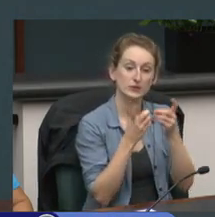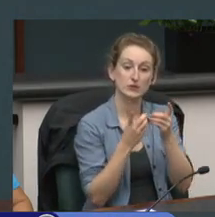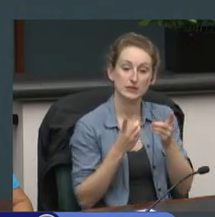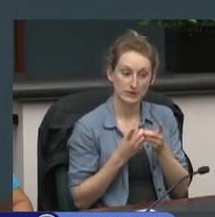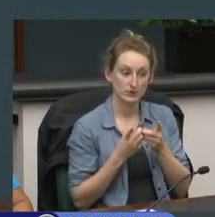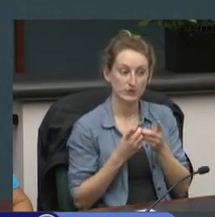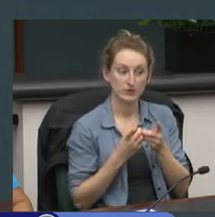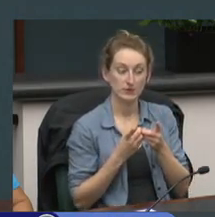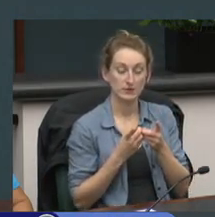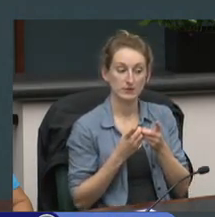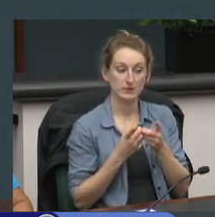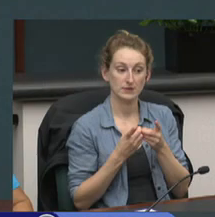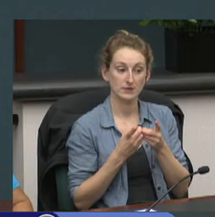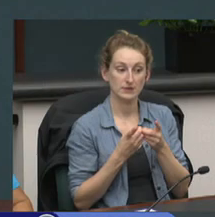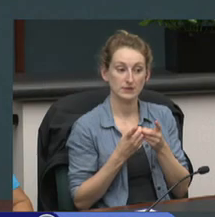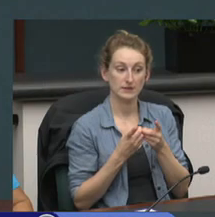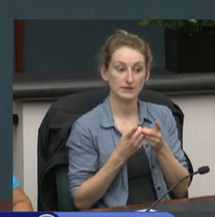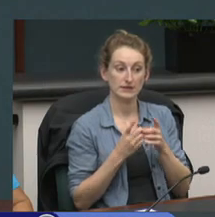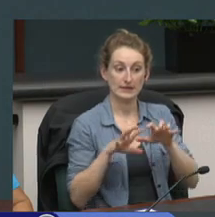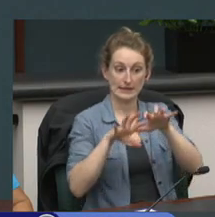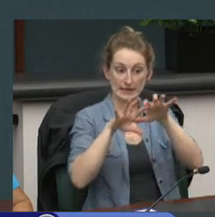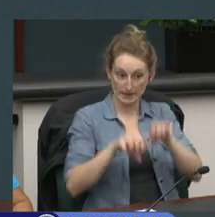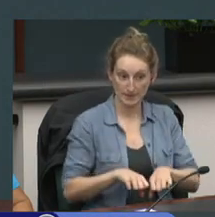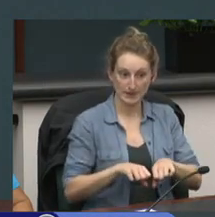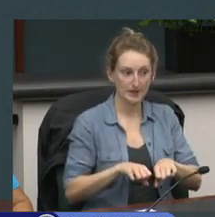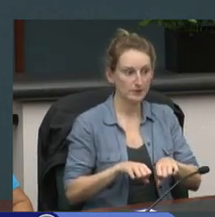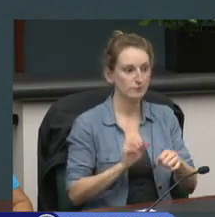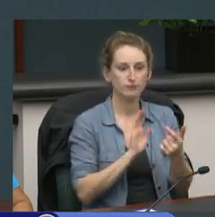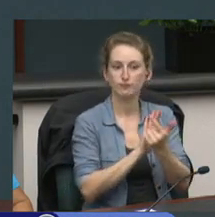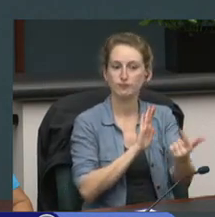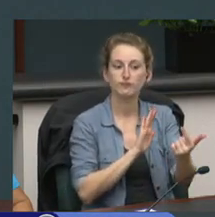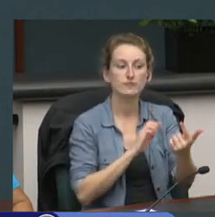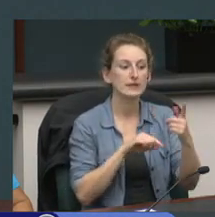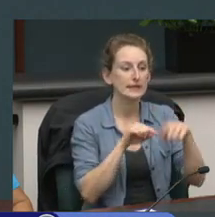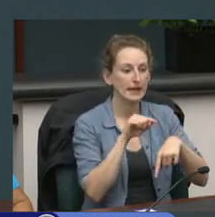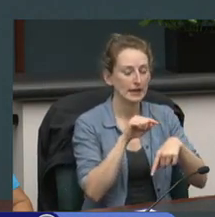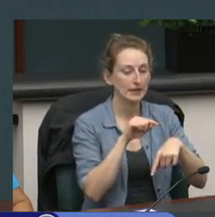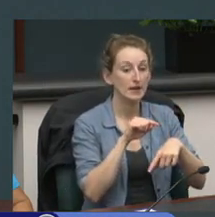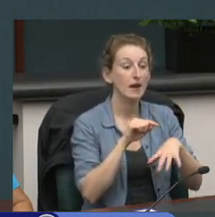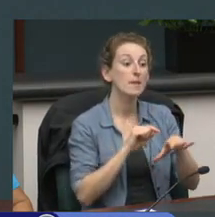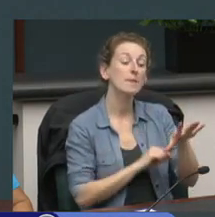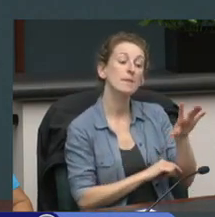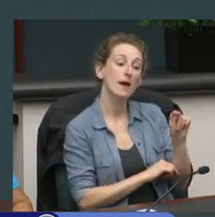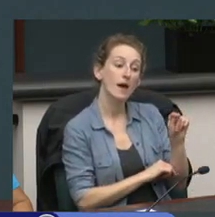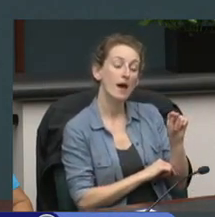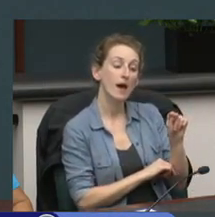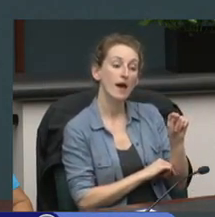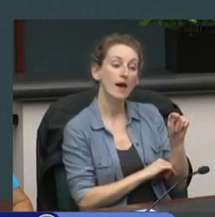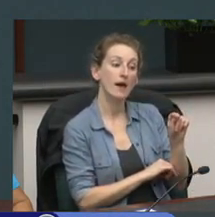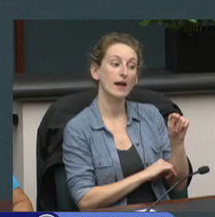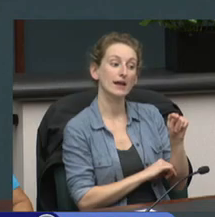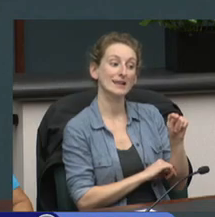demolition is not allowed however additions are allowed and in